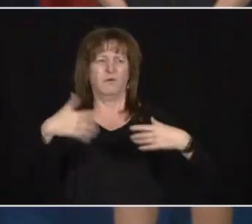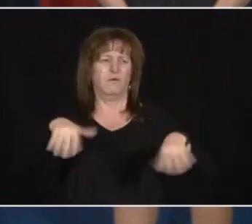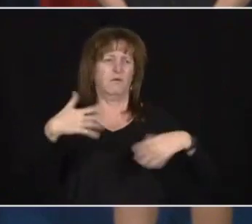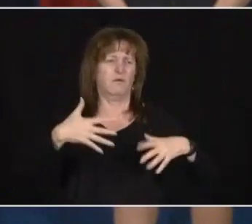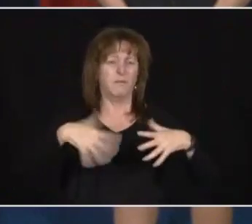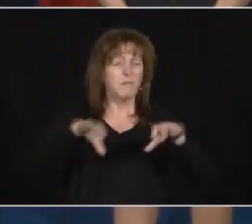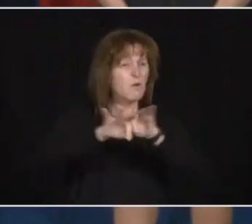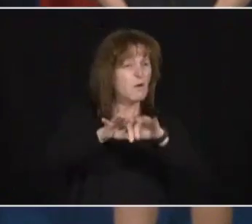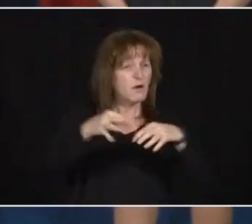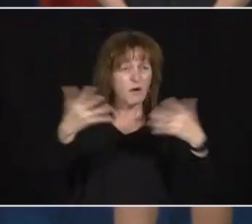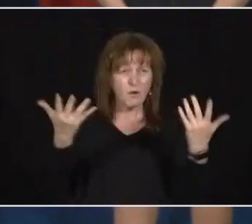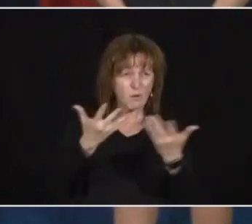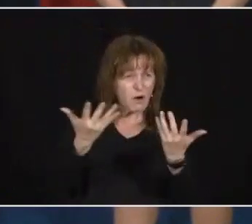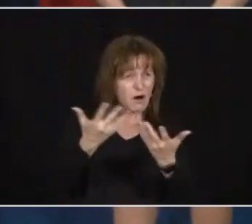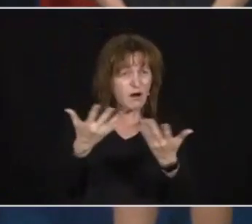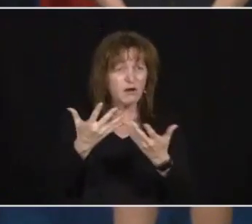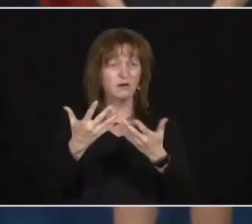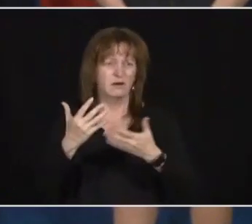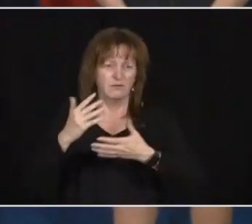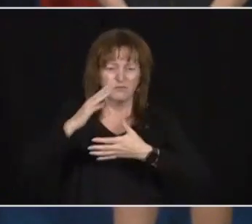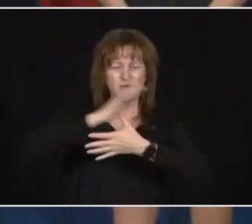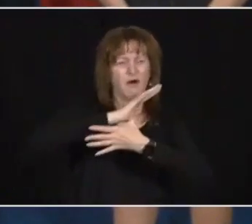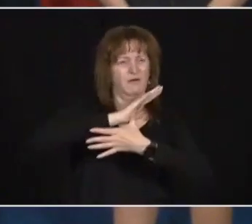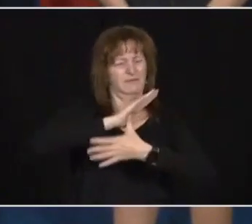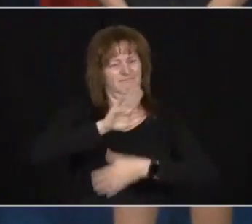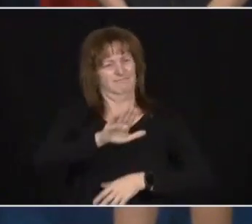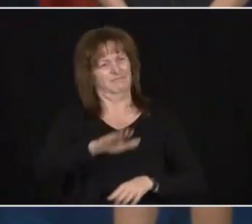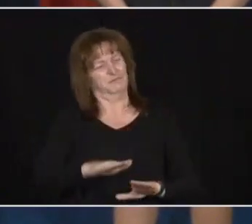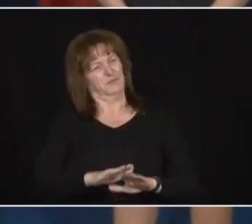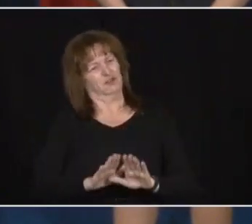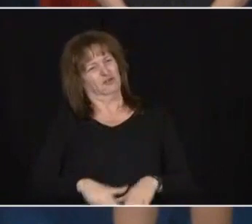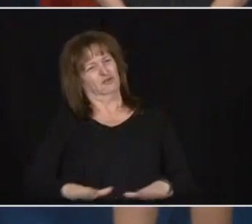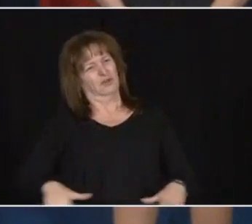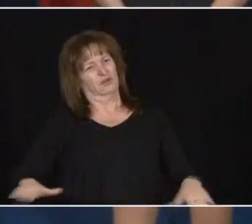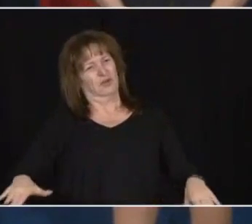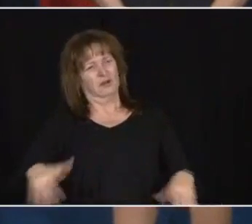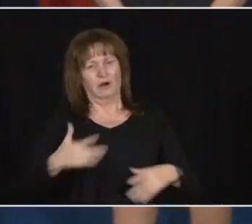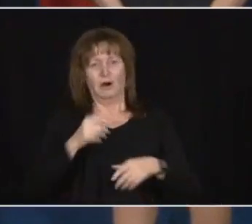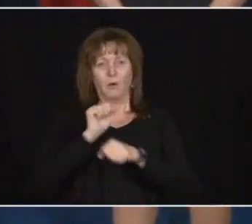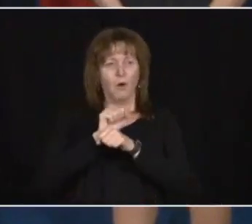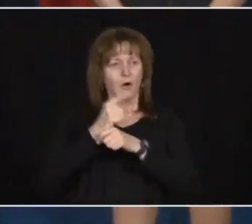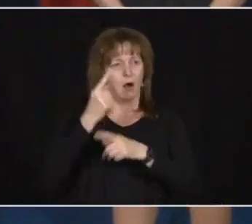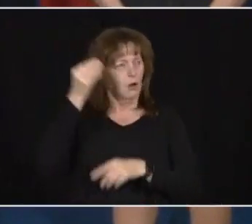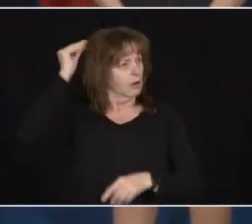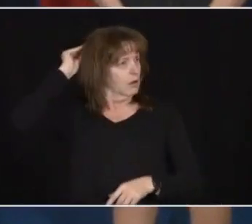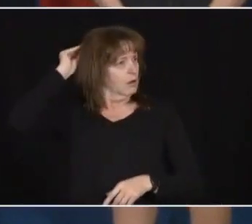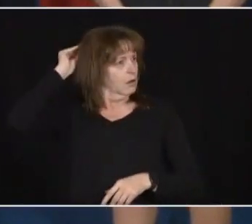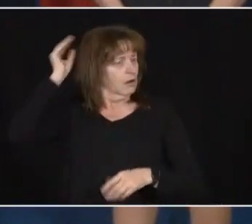their children. And we're expanding the list today on the children, on who we're